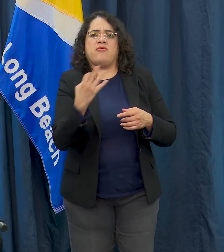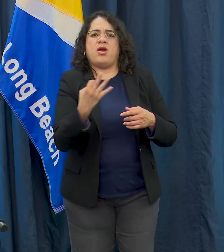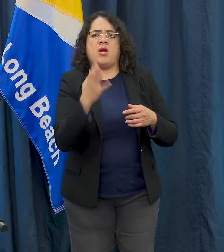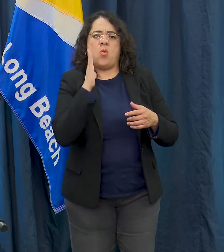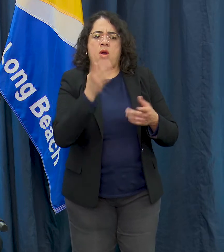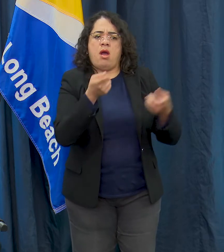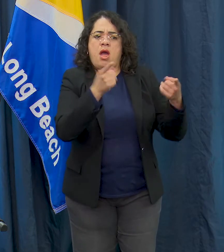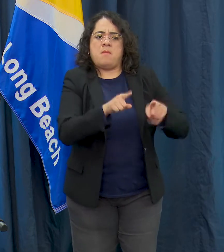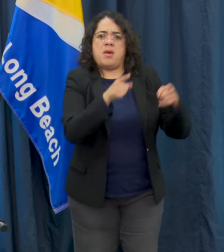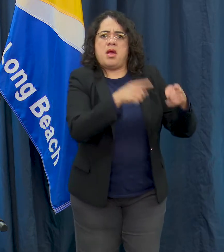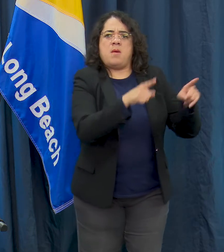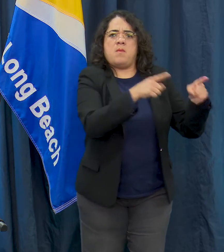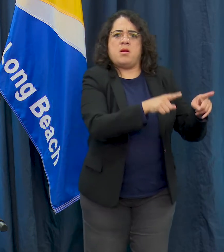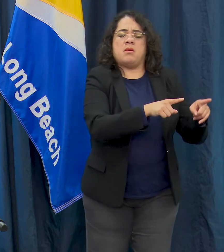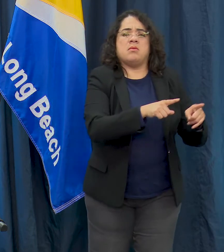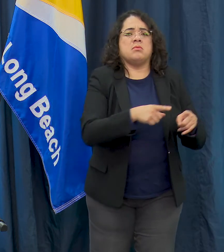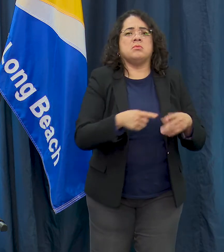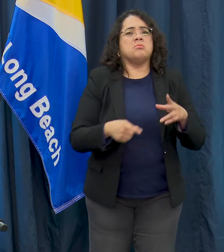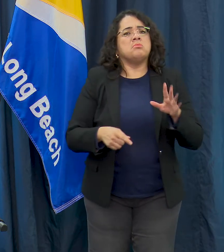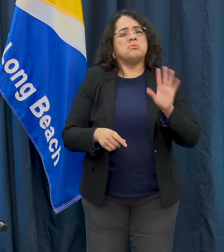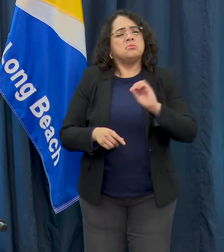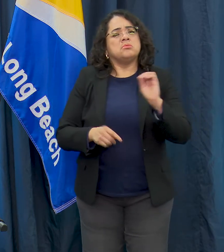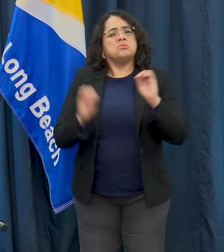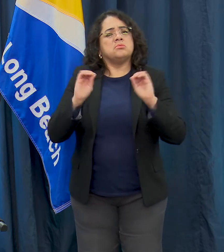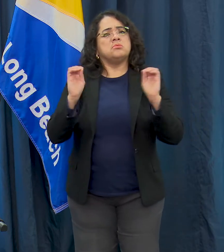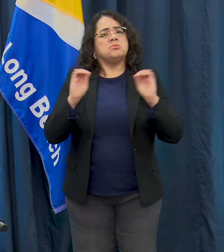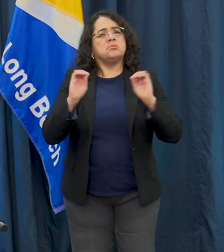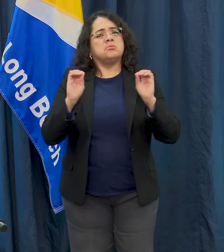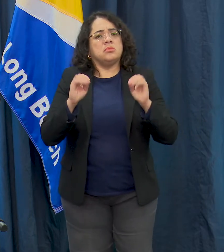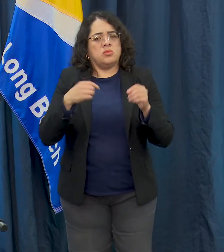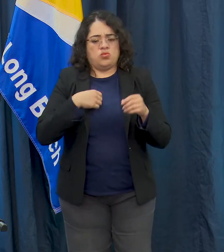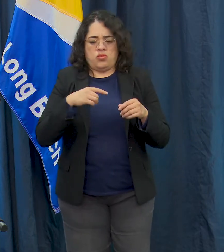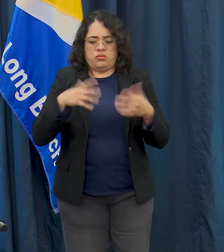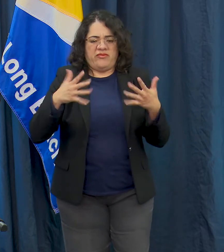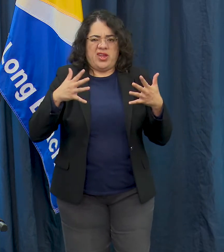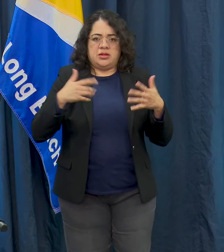think we've had this initial opening and we've opened up the outdoor recreation